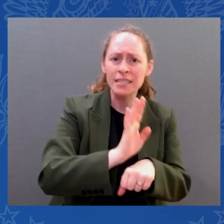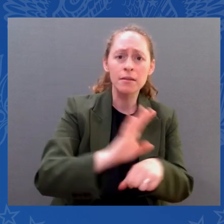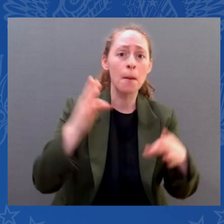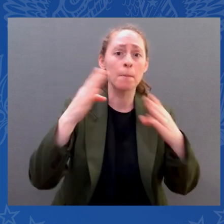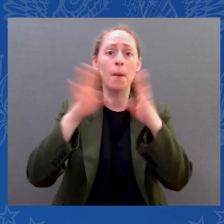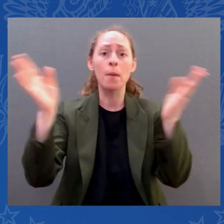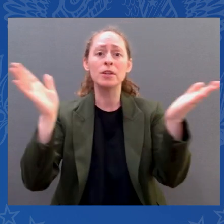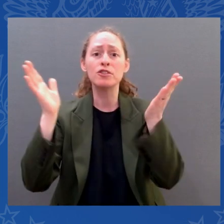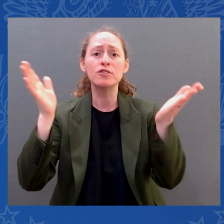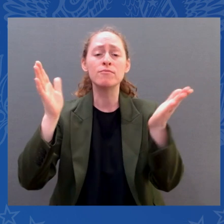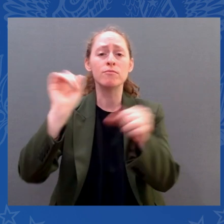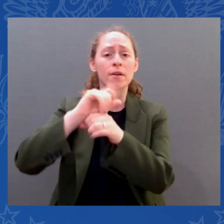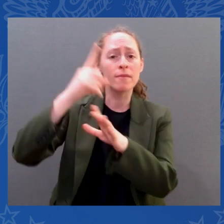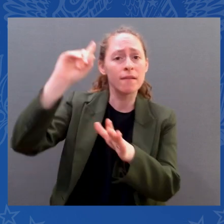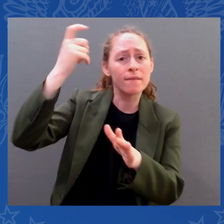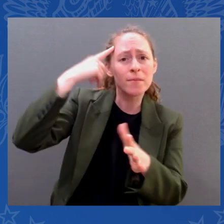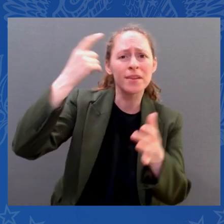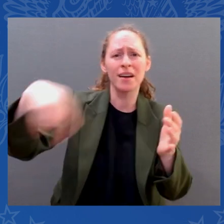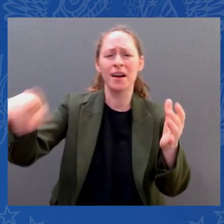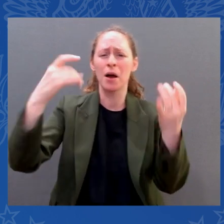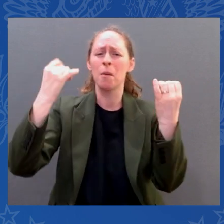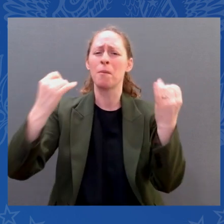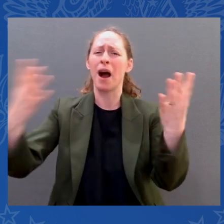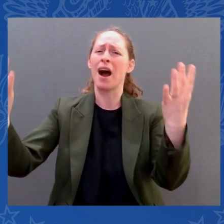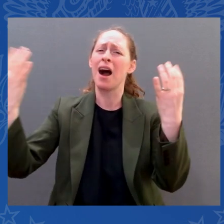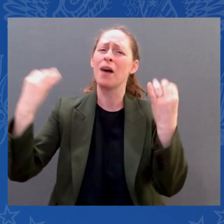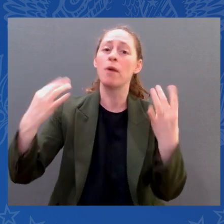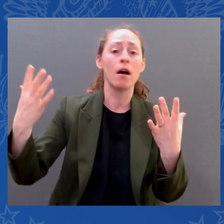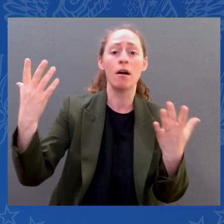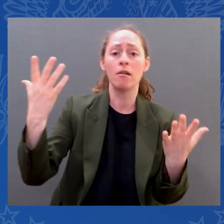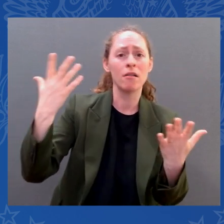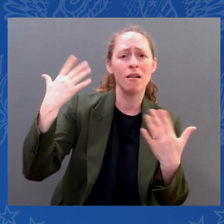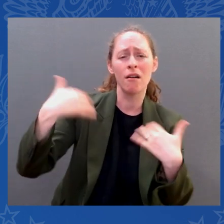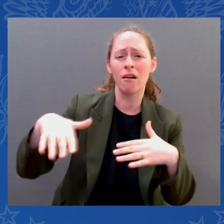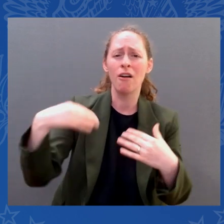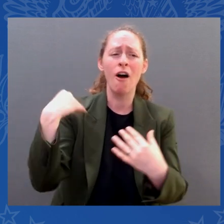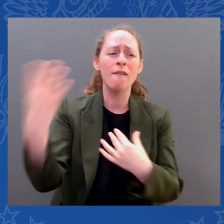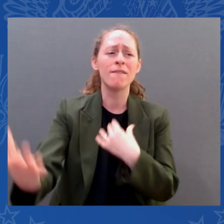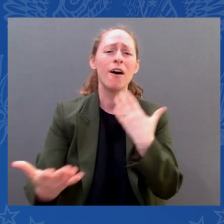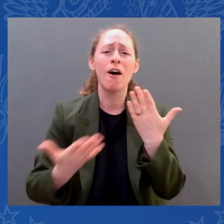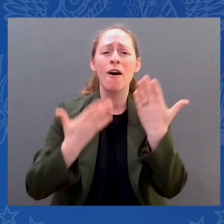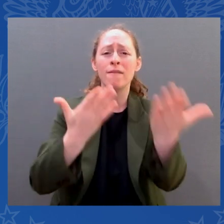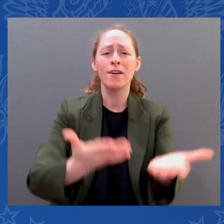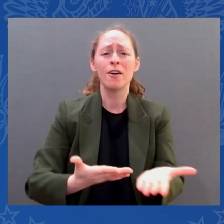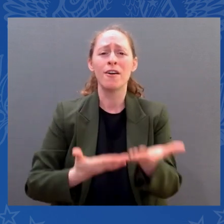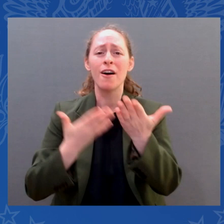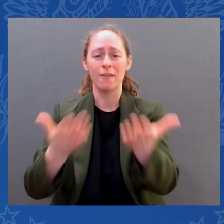And it's about time for a national museum to capture the courage, the character,